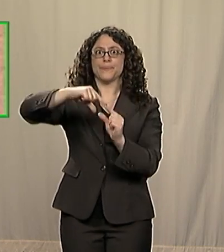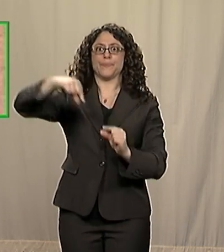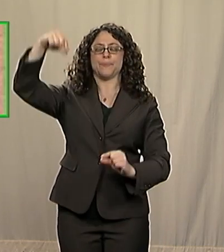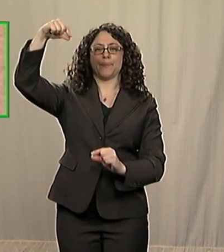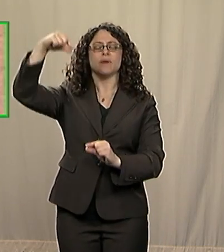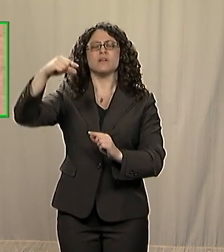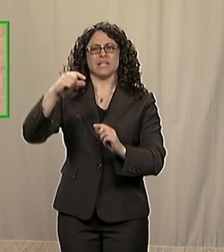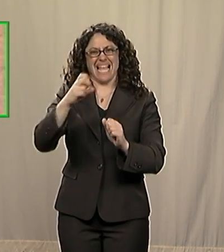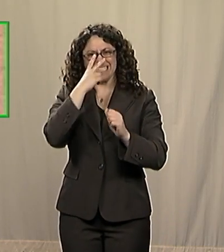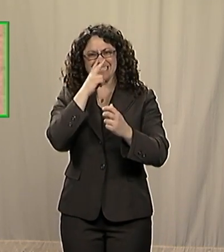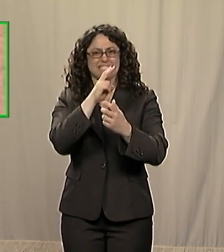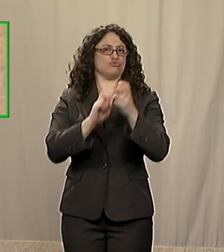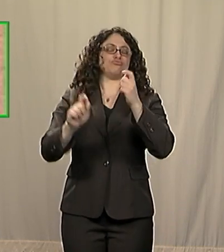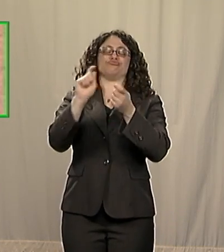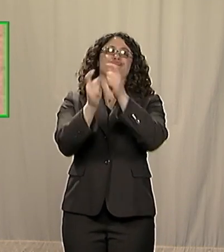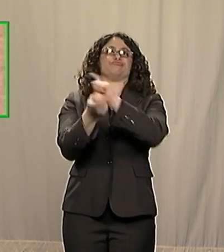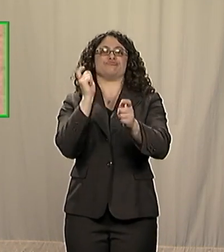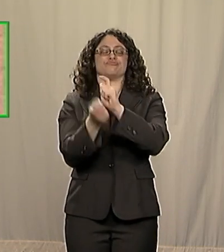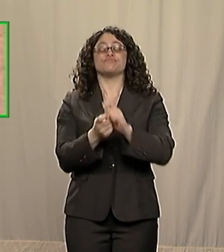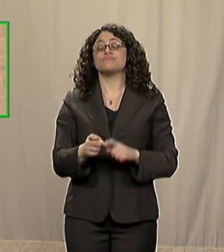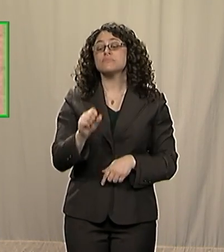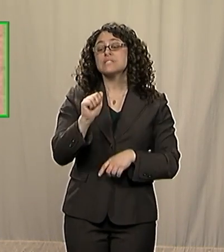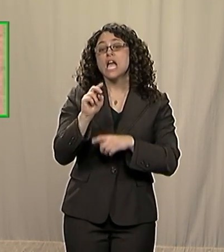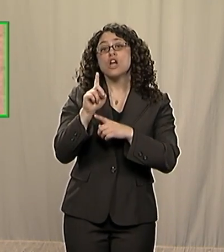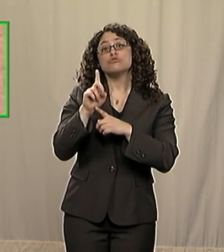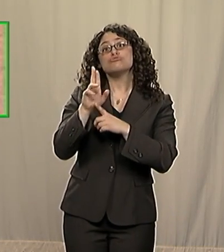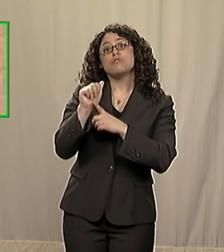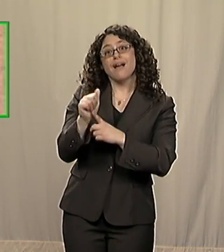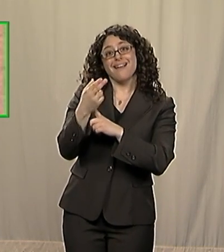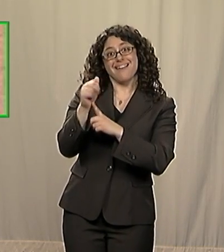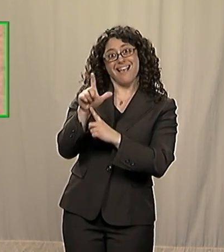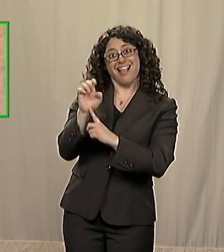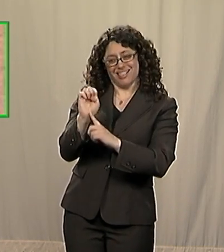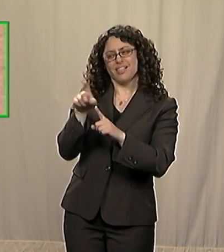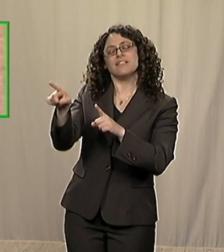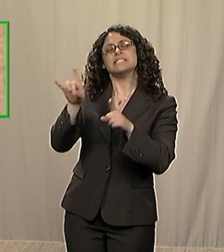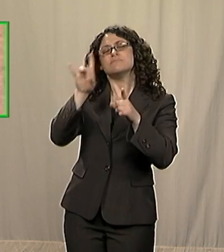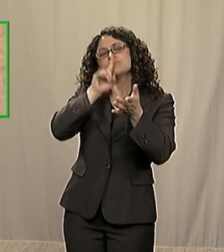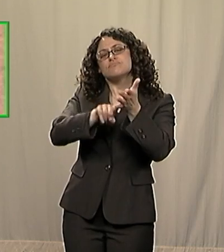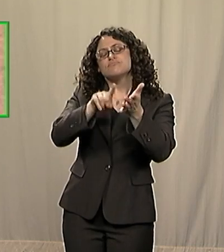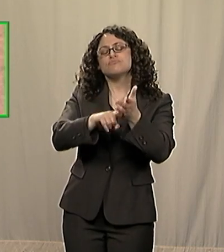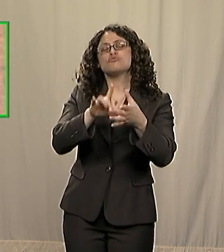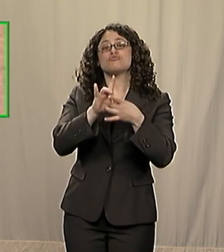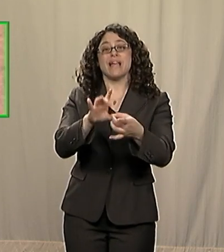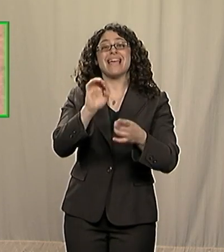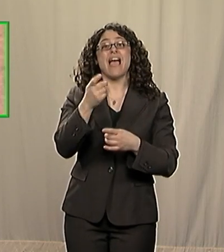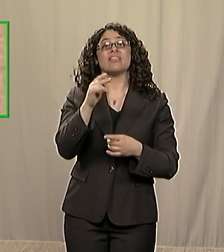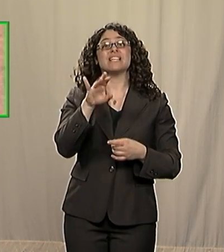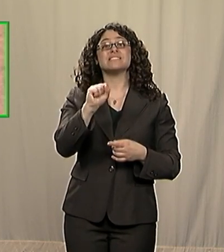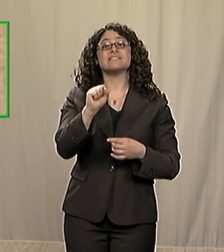Sandra Hale did a study of a variety of codes of ethics of interpreters in a variety of countries.